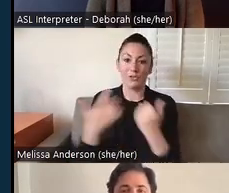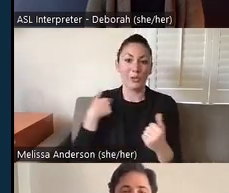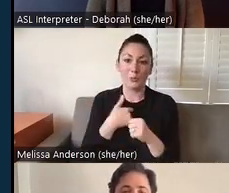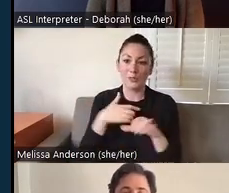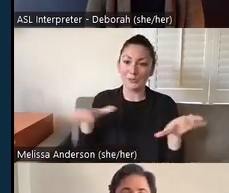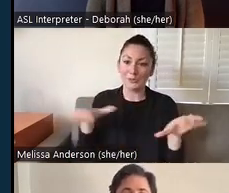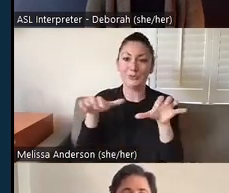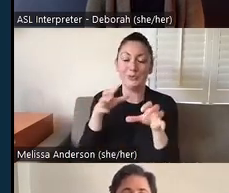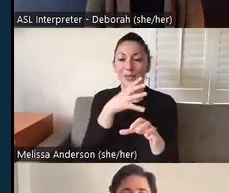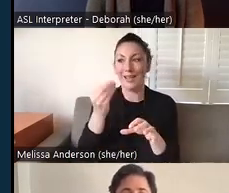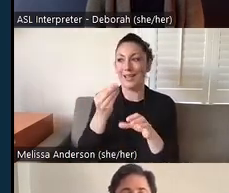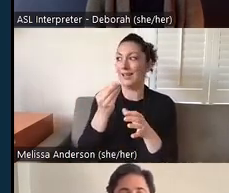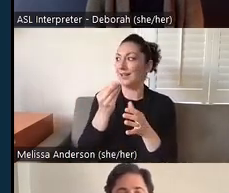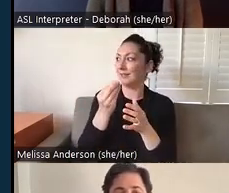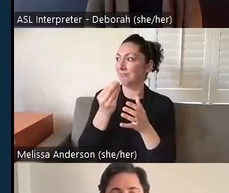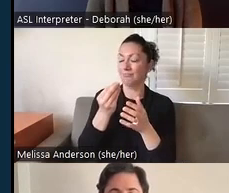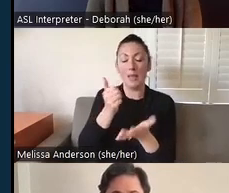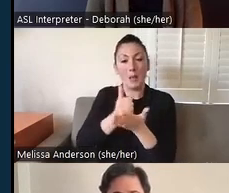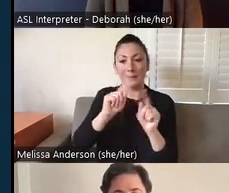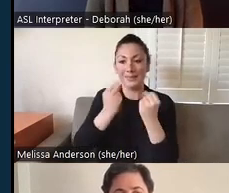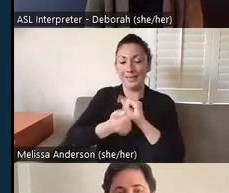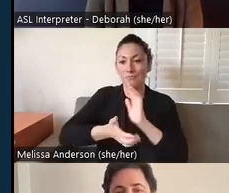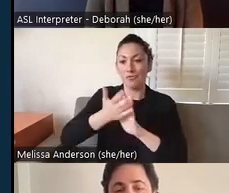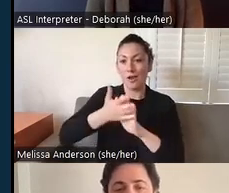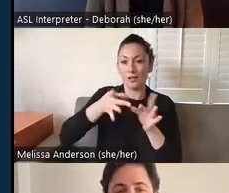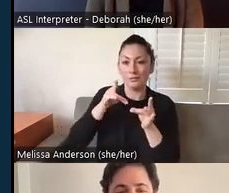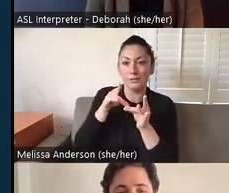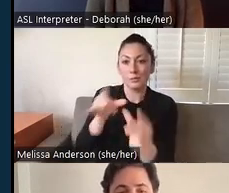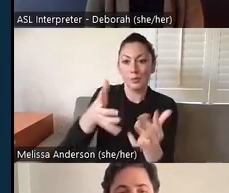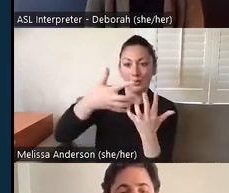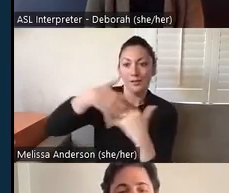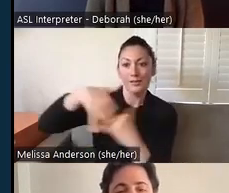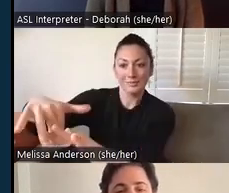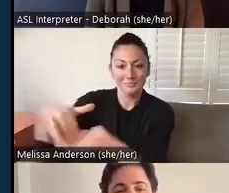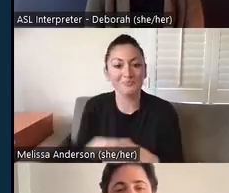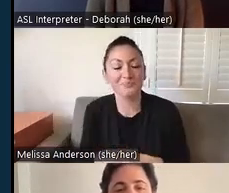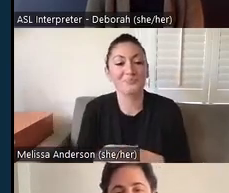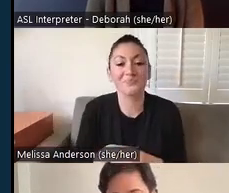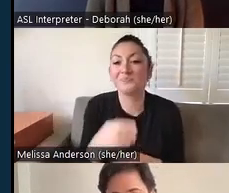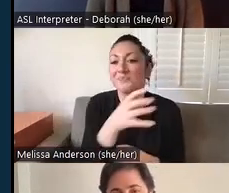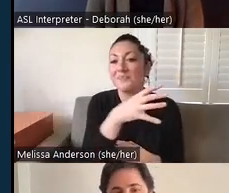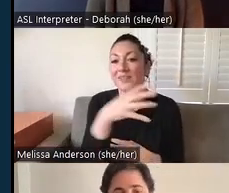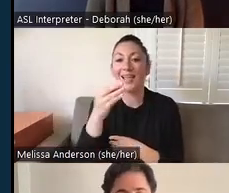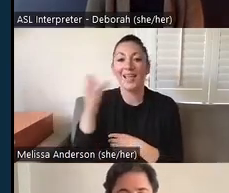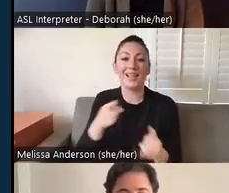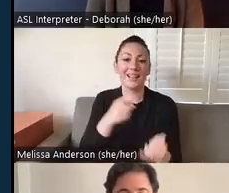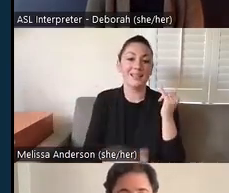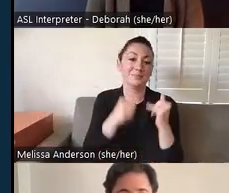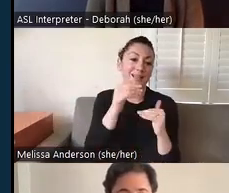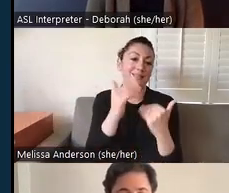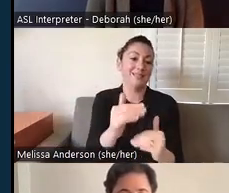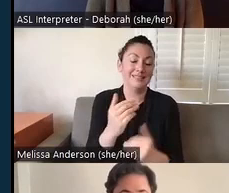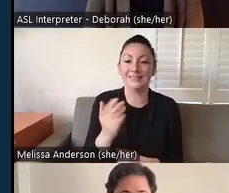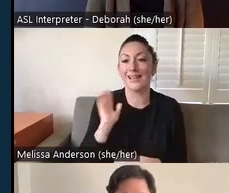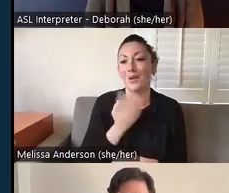they really help support everything that we do and help the team run smoothly and cohesively. And